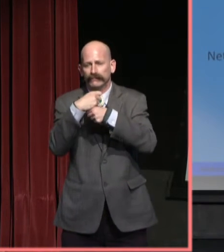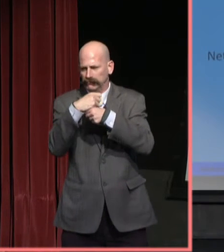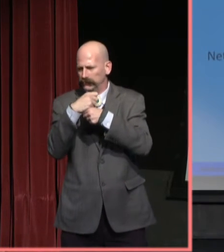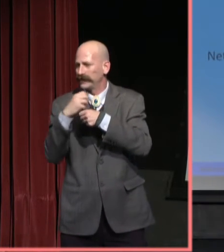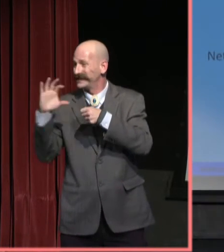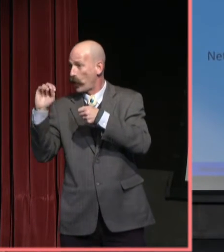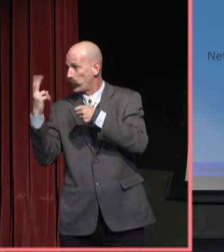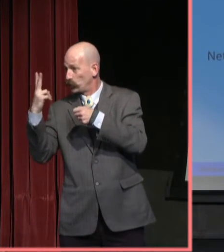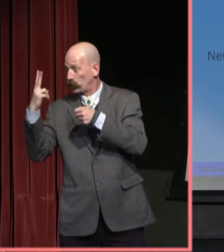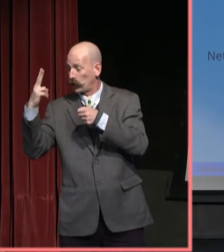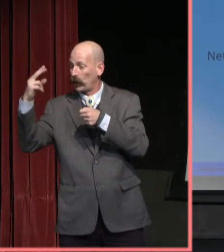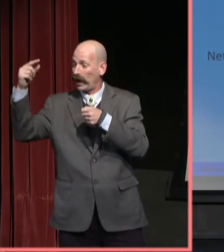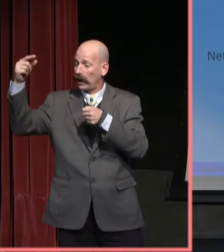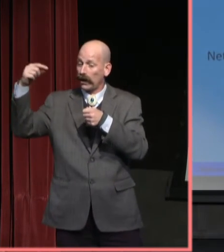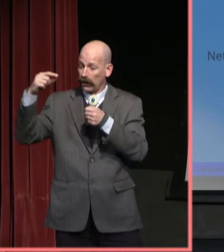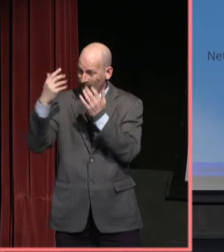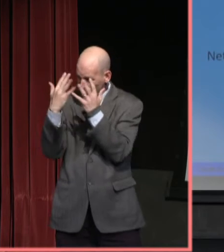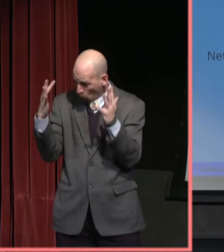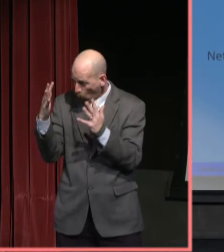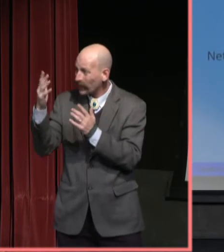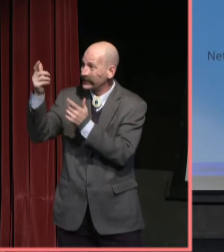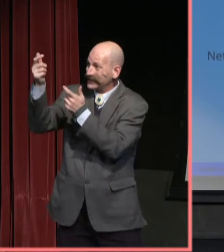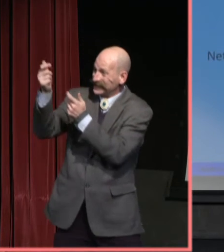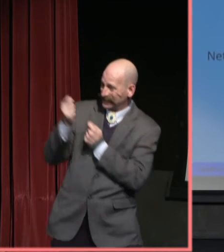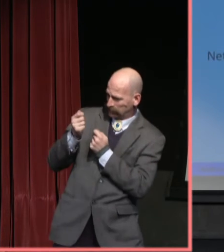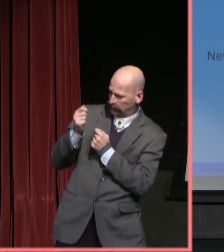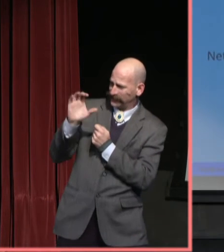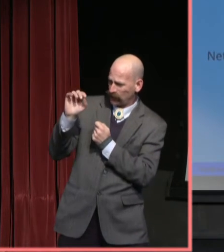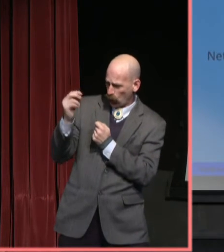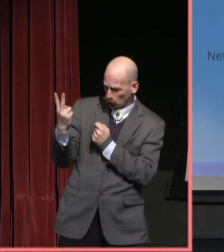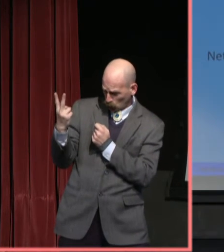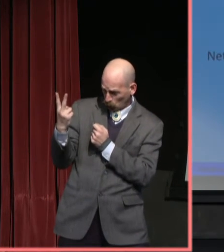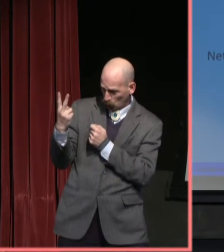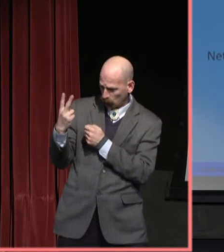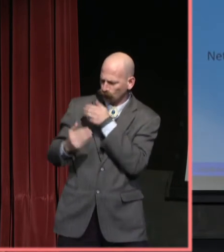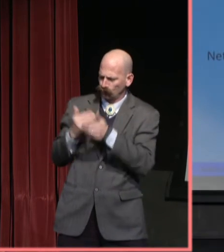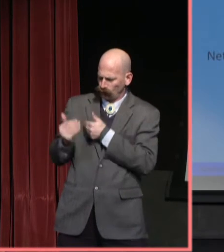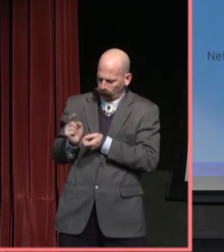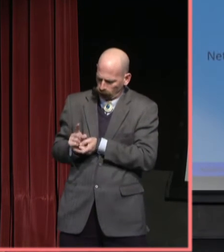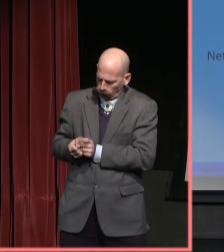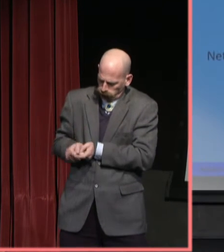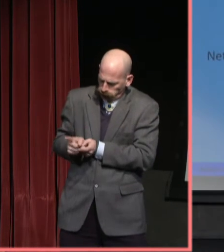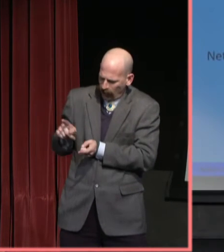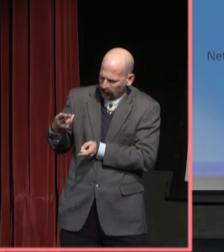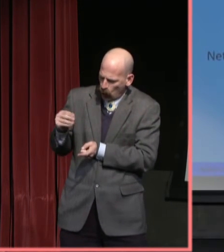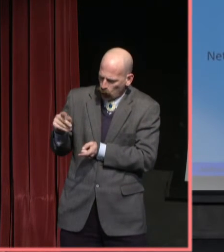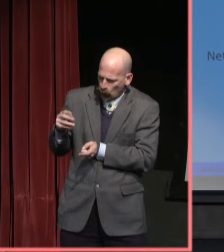So when the forest is photo synthesizing it's taking up CO2. In the wintertime, it's respiring